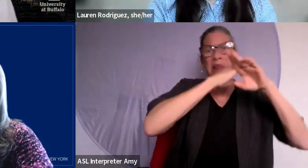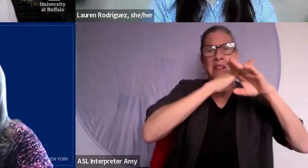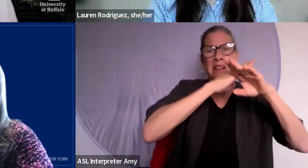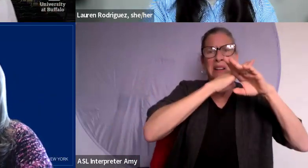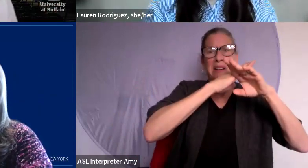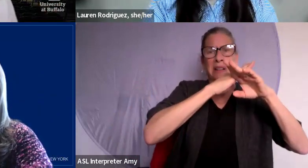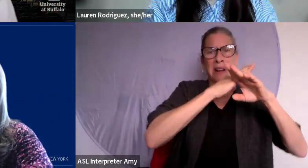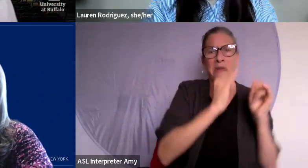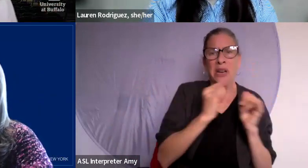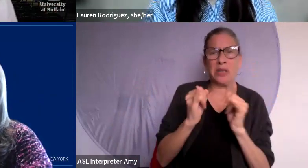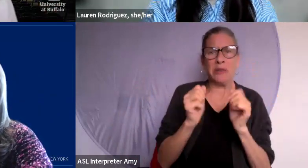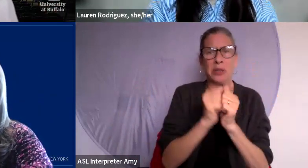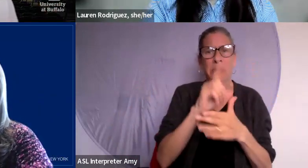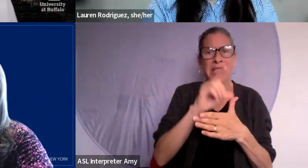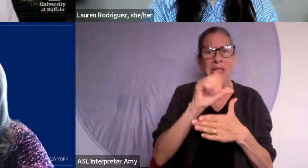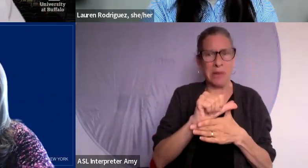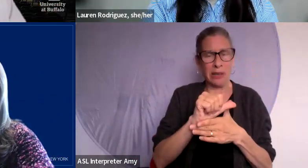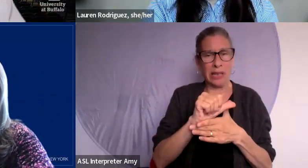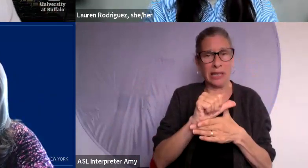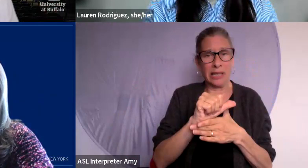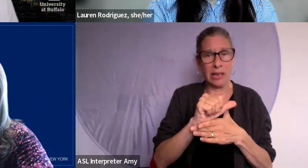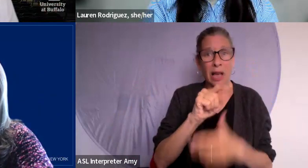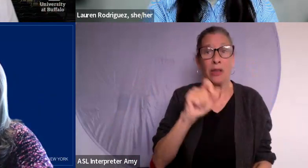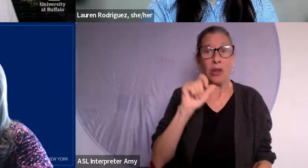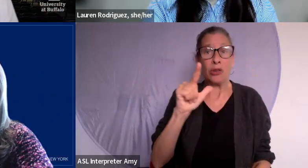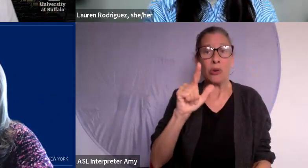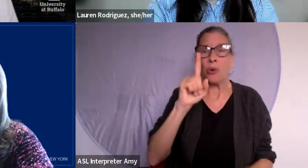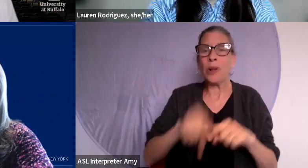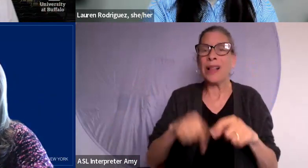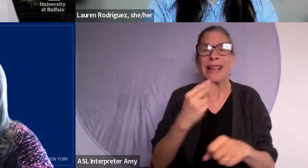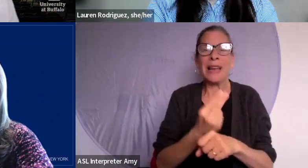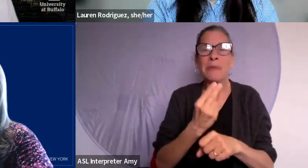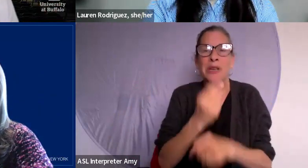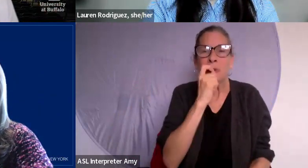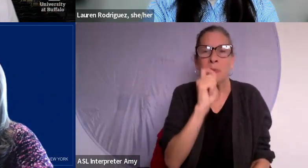individuals with disabilities. The tool cannot be used. A two